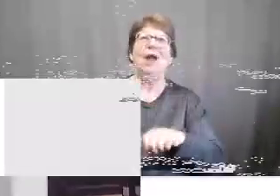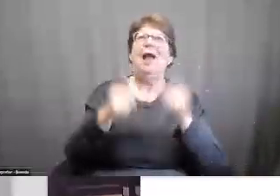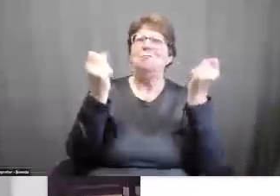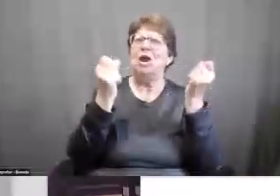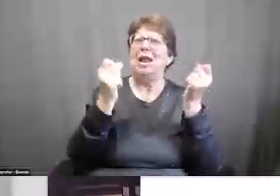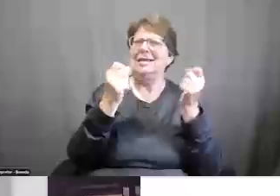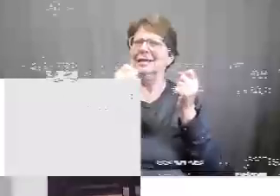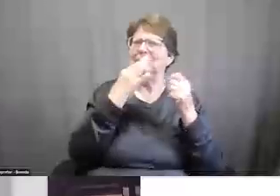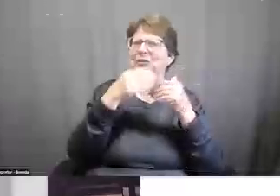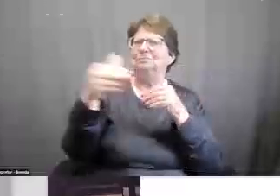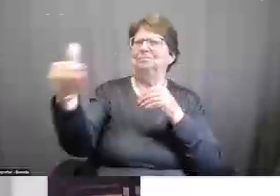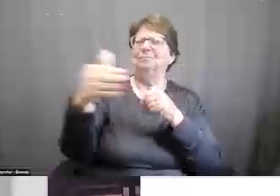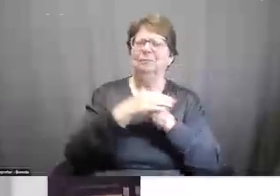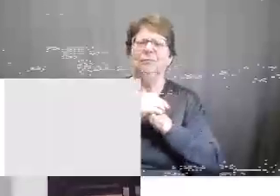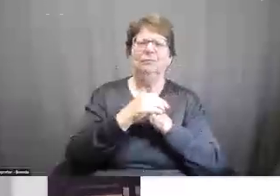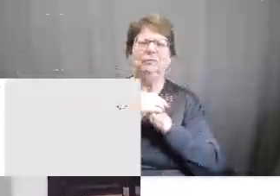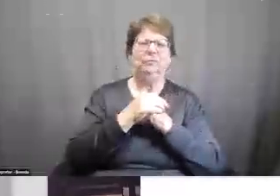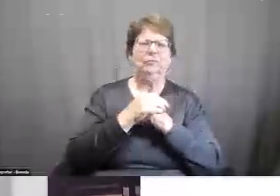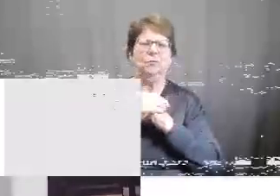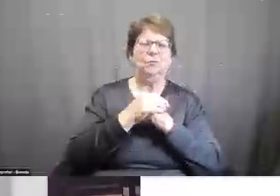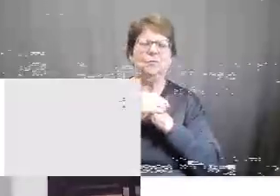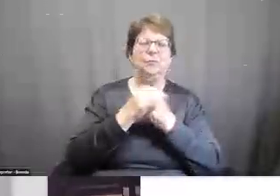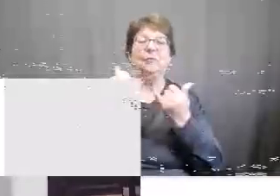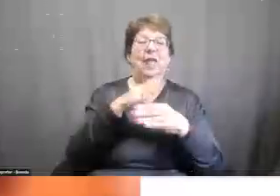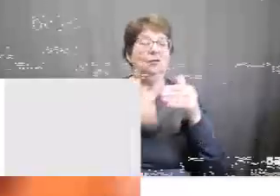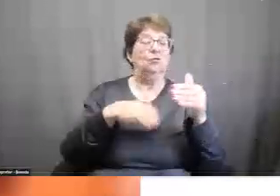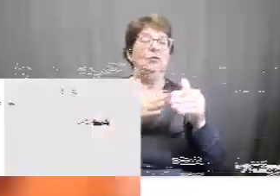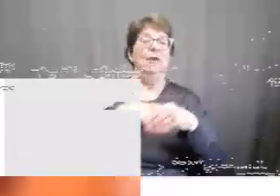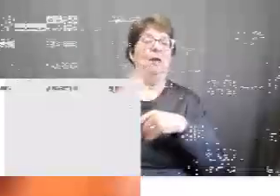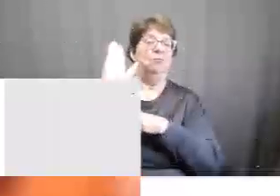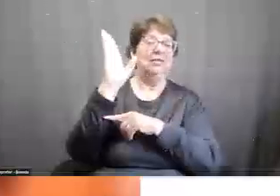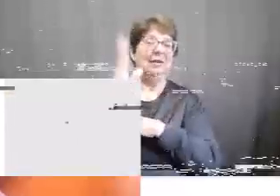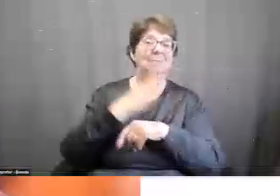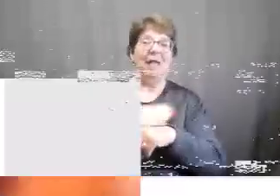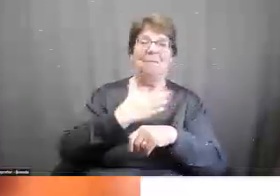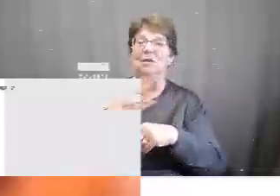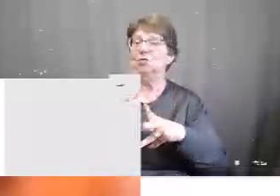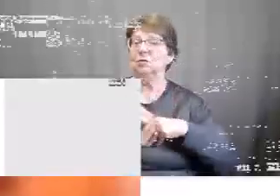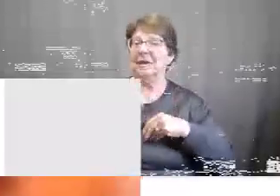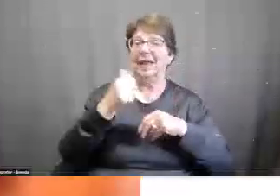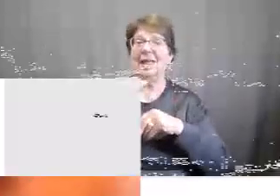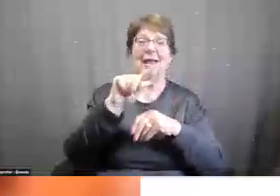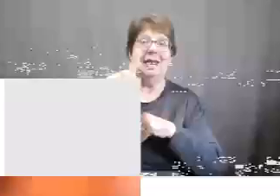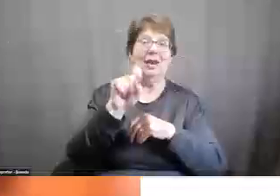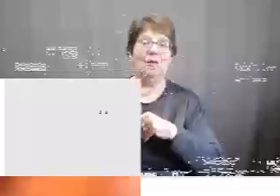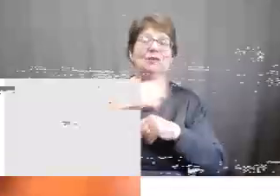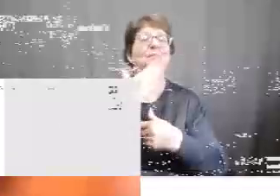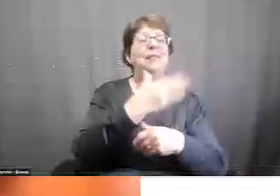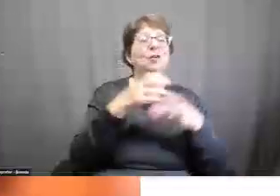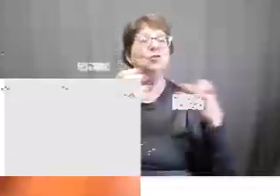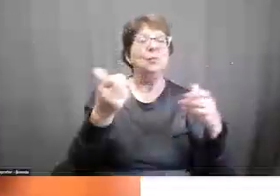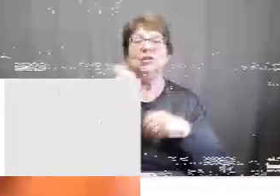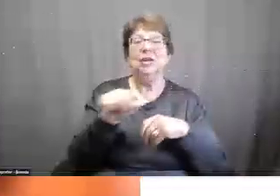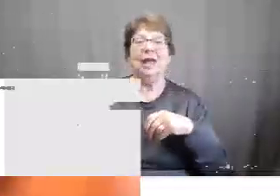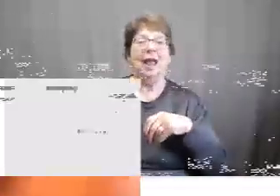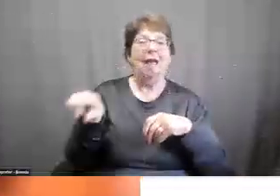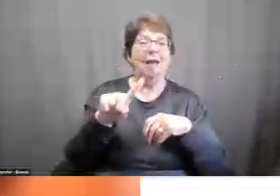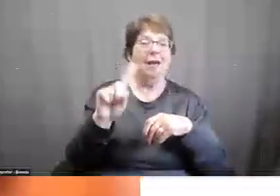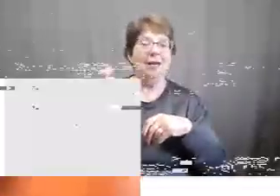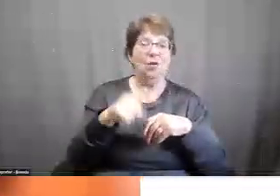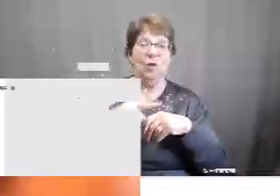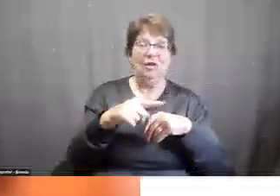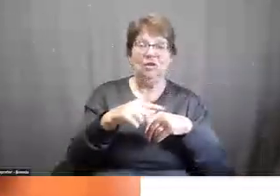Boardroom: With that, that concludes my presentation. I'm happy to take any questions. Thank you so much. Are there any questions for our Deputy CEO?